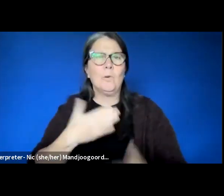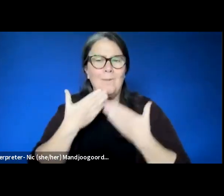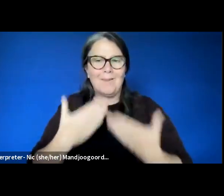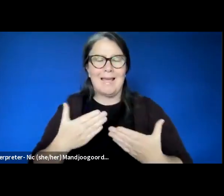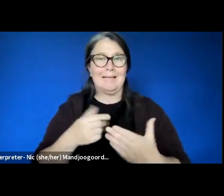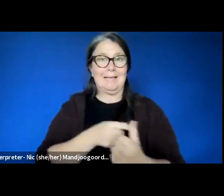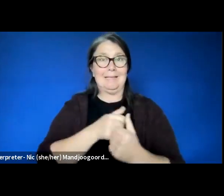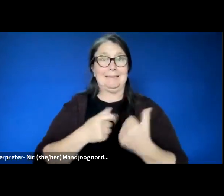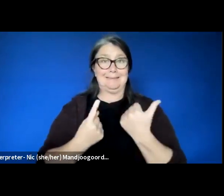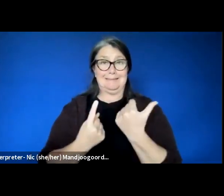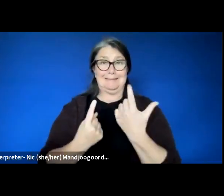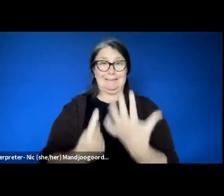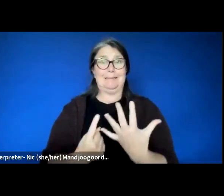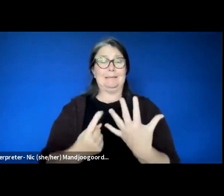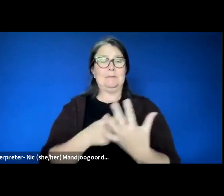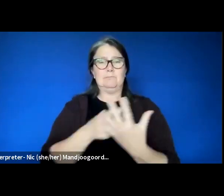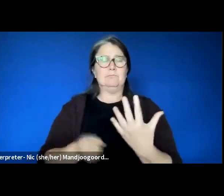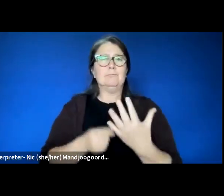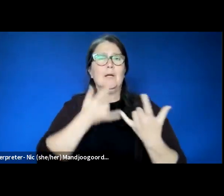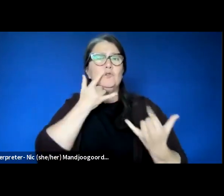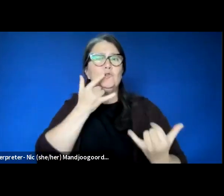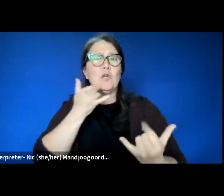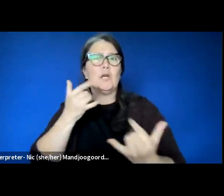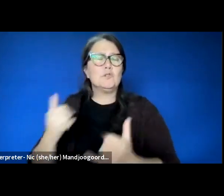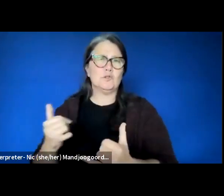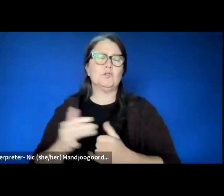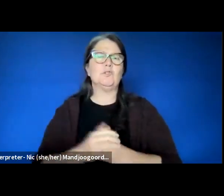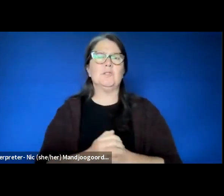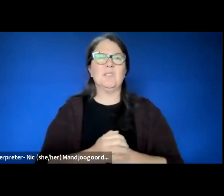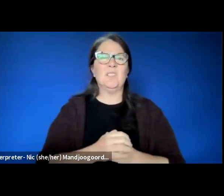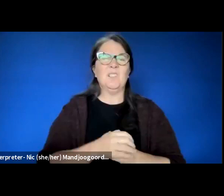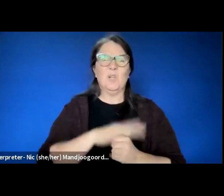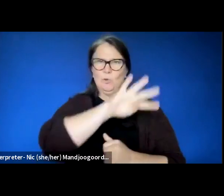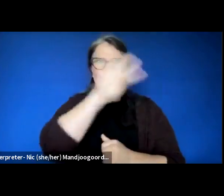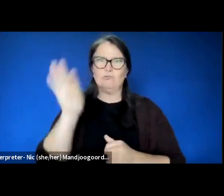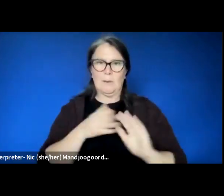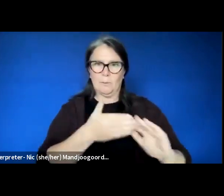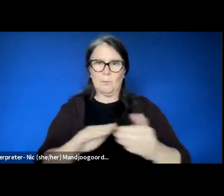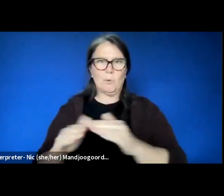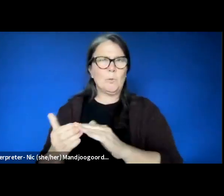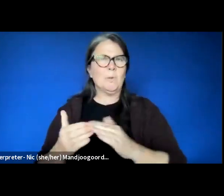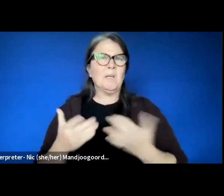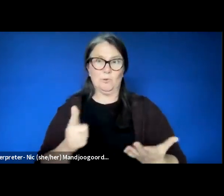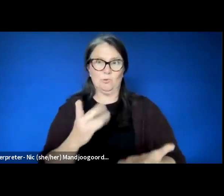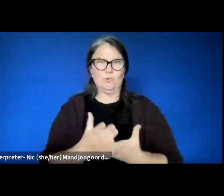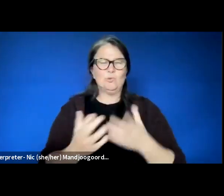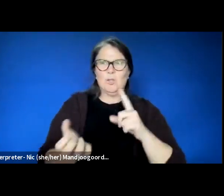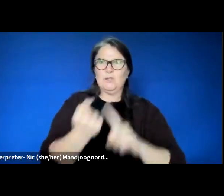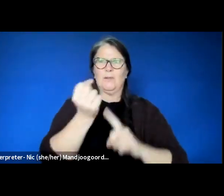elements elements. To begin with, I want to thank our six judges to thank our six judges LGBT q amp to thank our six judges LGBT q plus young people ask. the tech spec